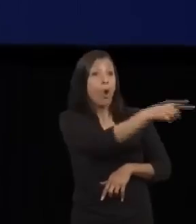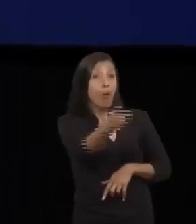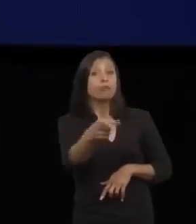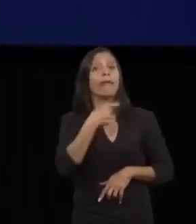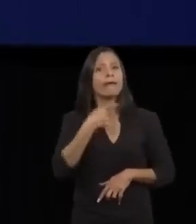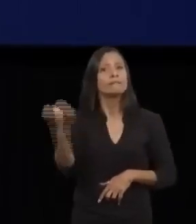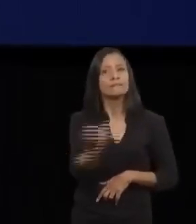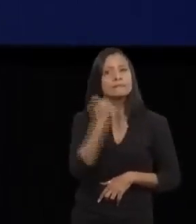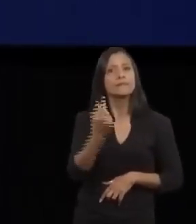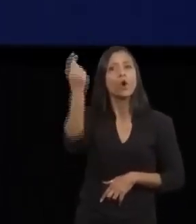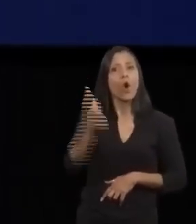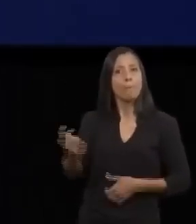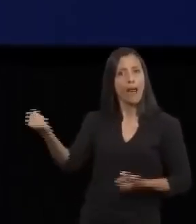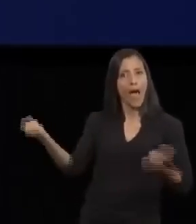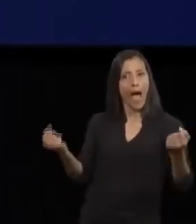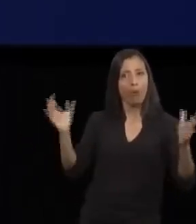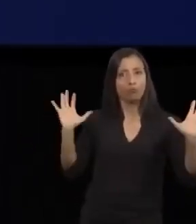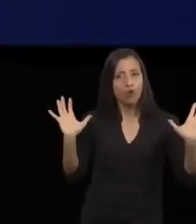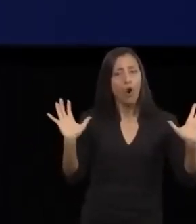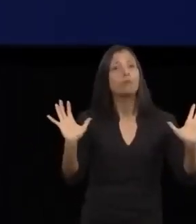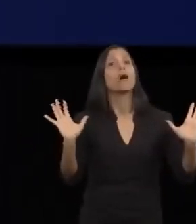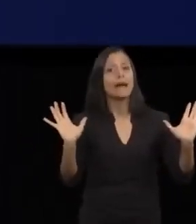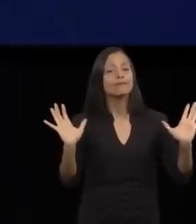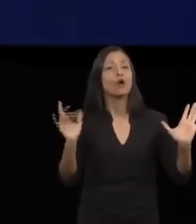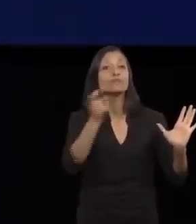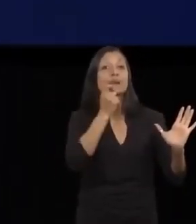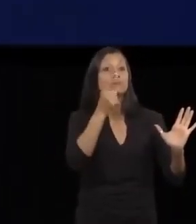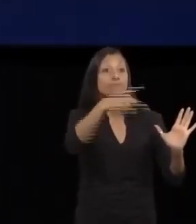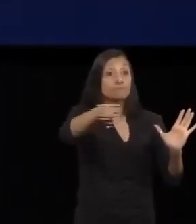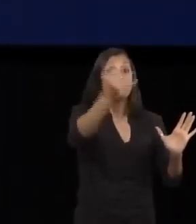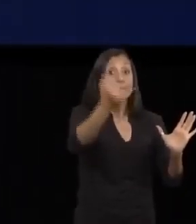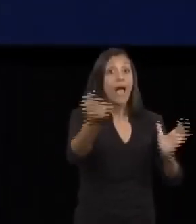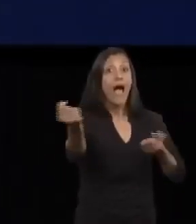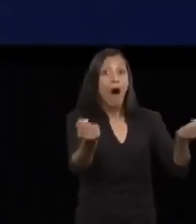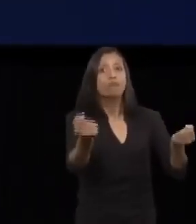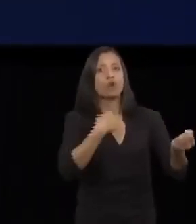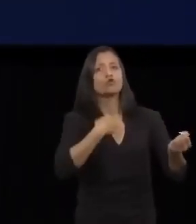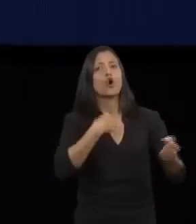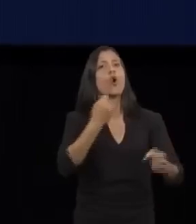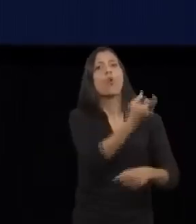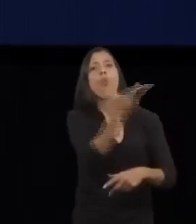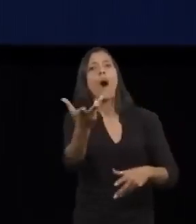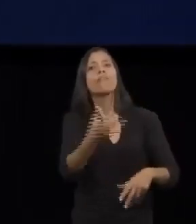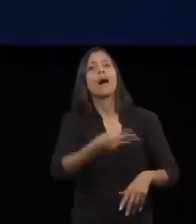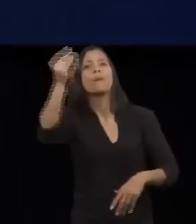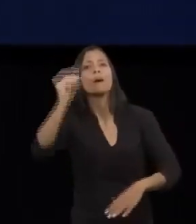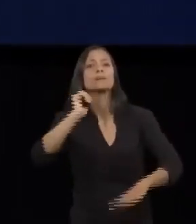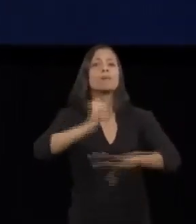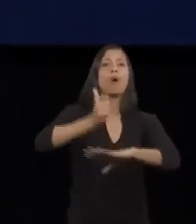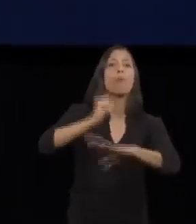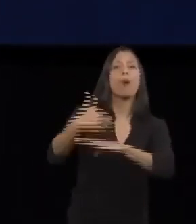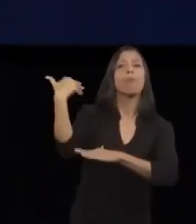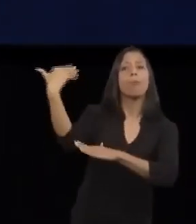that is, then, how many conferences and then all the transactions that are lost.